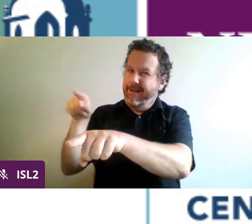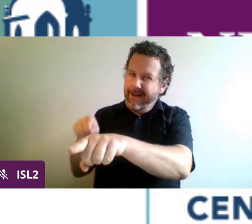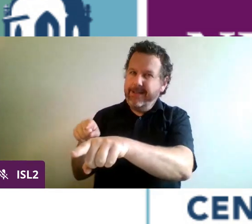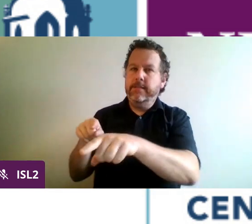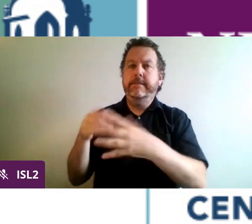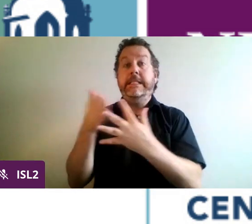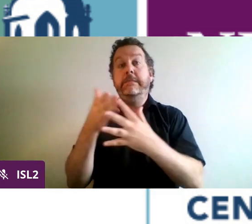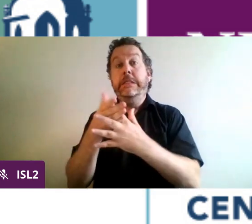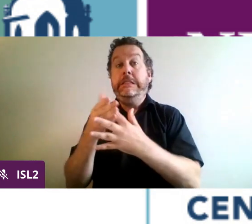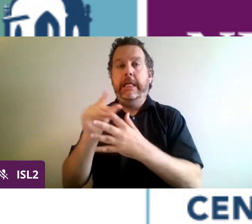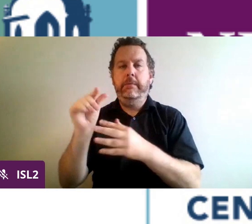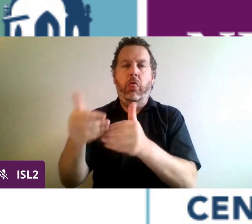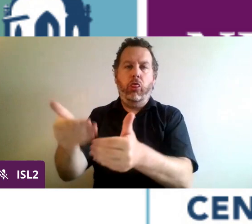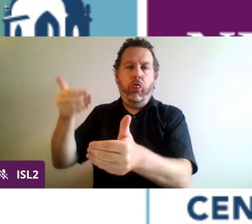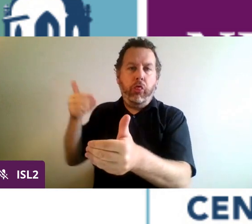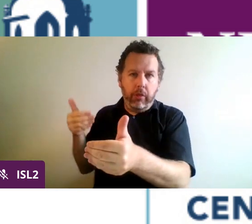content producers partnering with accessibility organisations